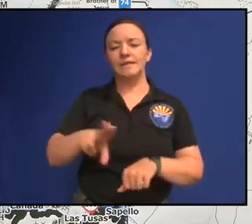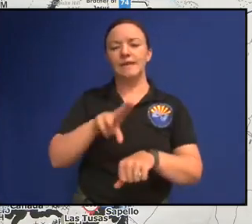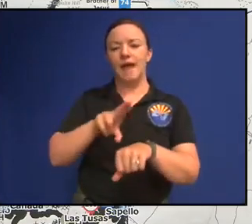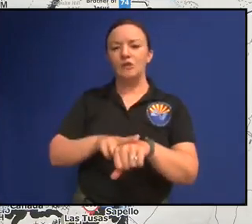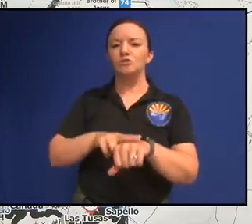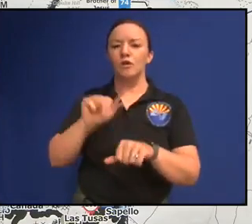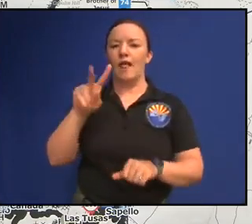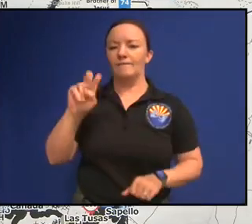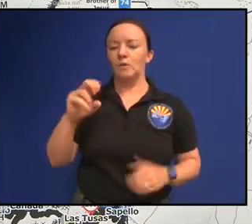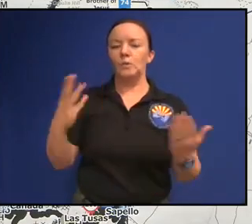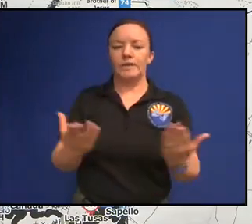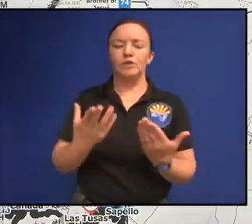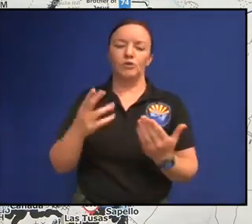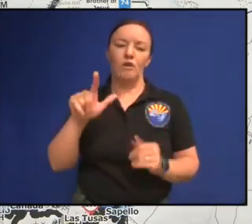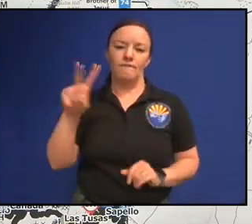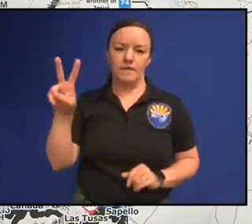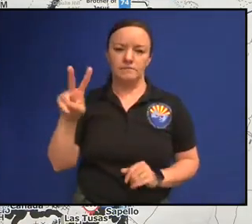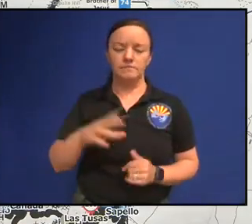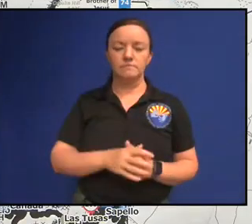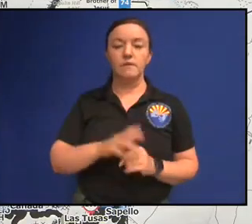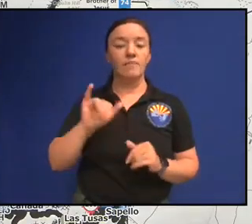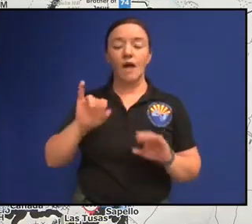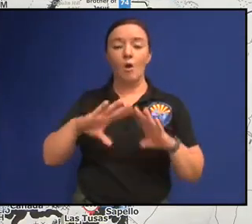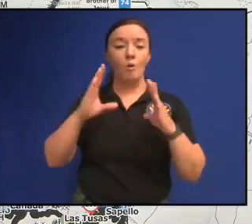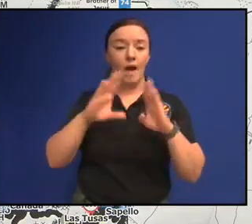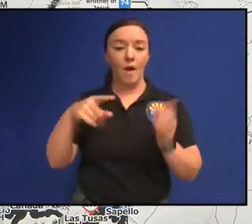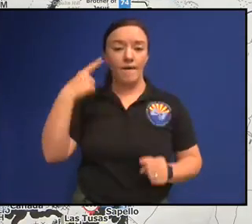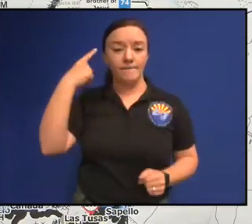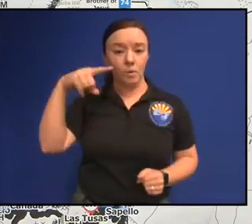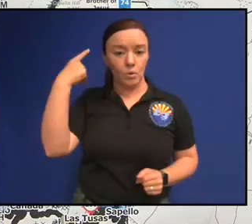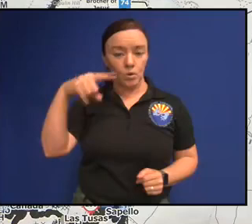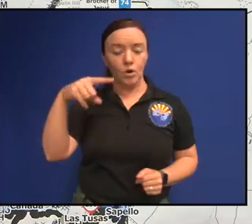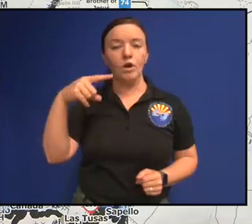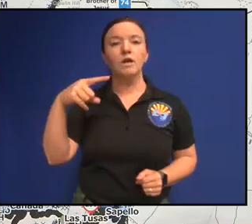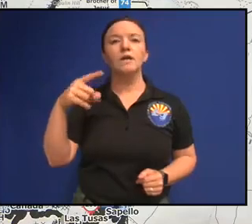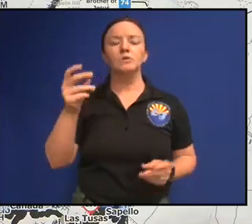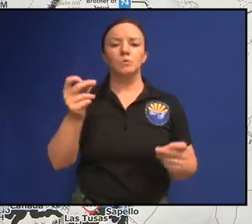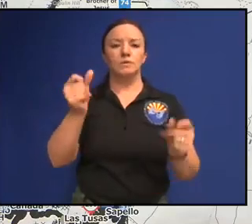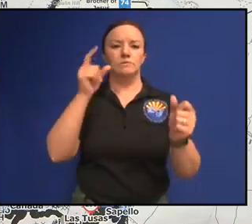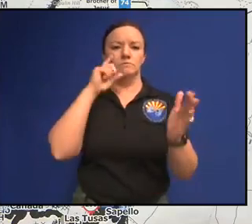THE GOAL OF THE OPEN HOUSE IS TO IDENTIFY THREATS IN